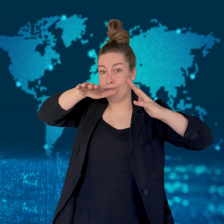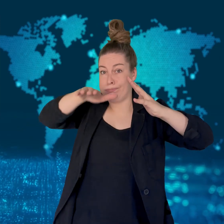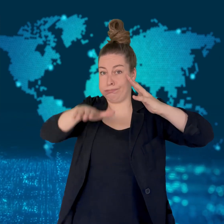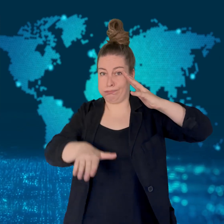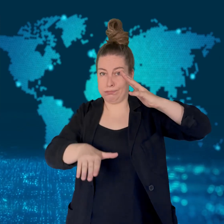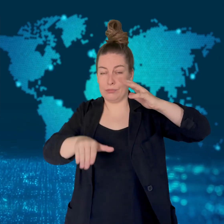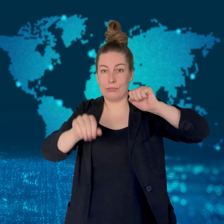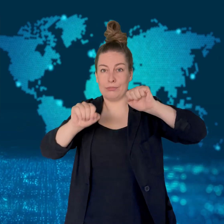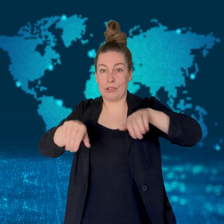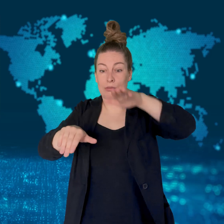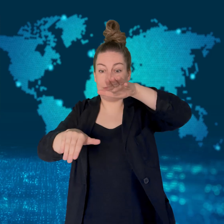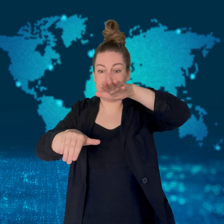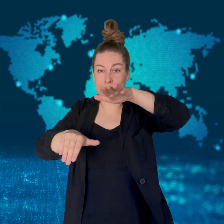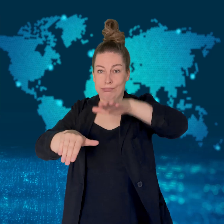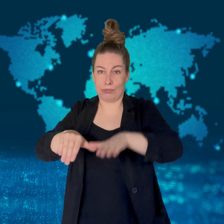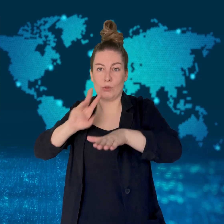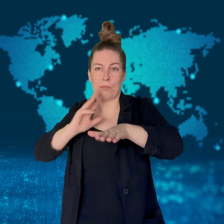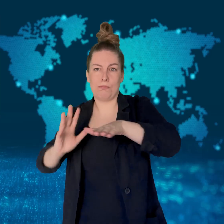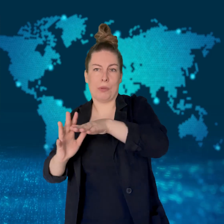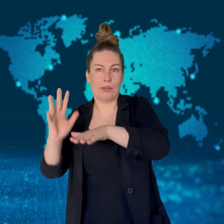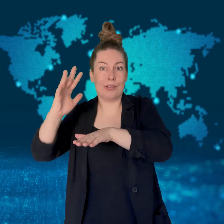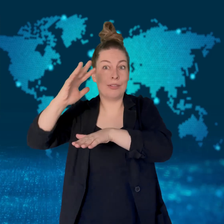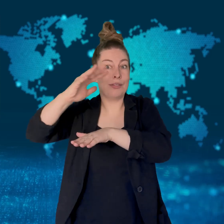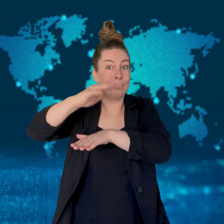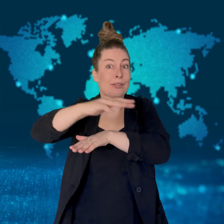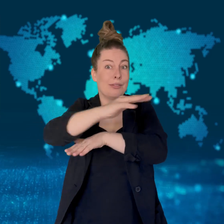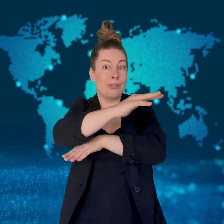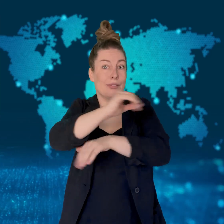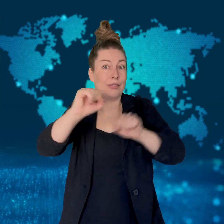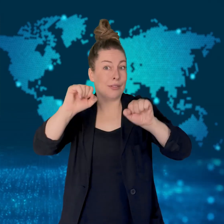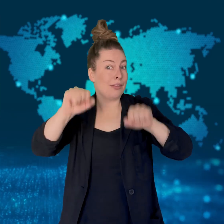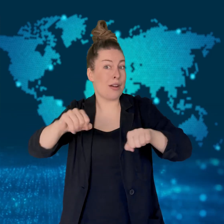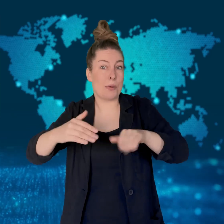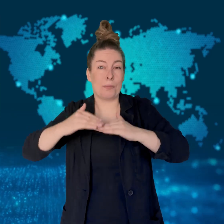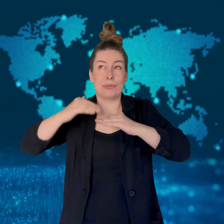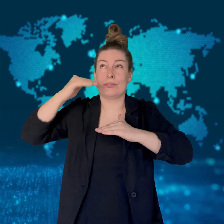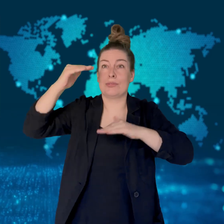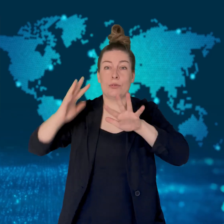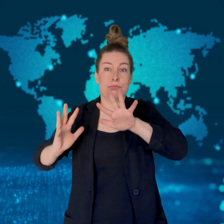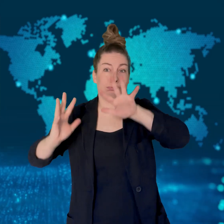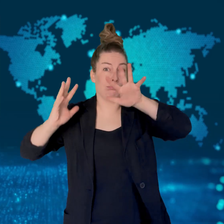if part of the mountain collapses into the water.